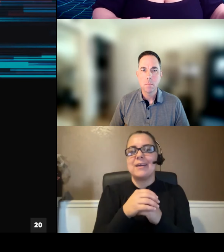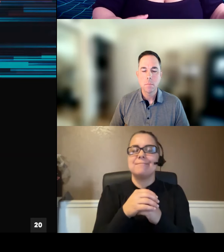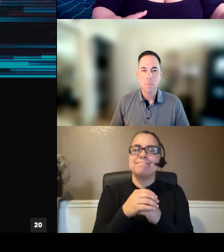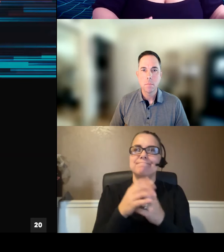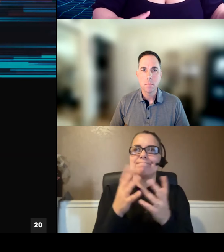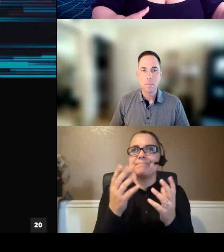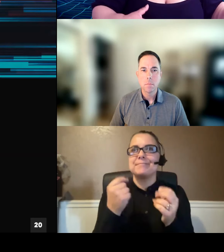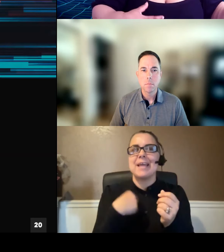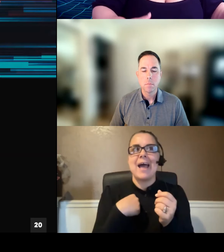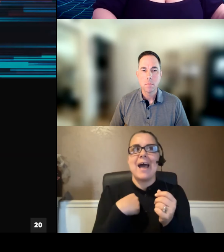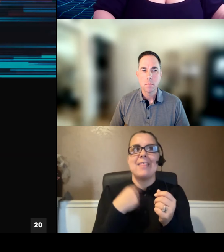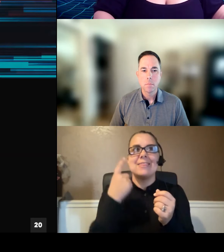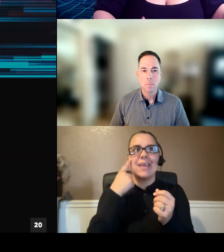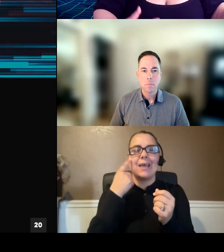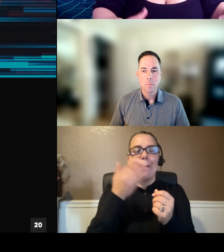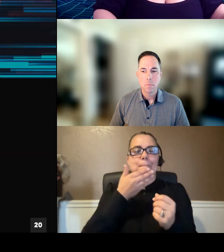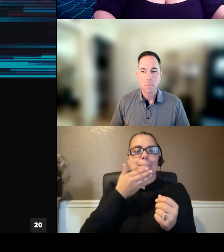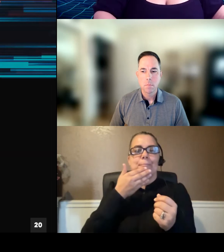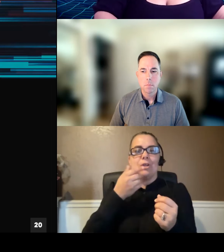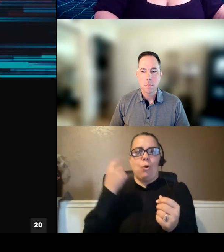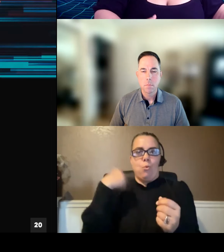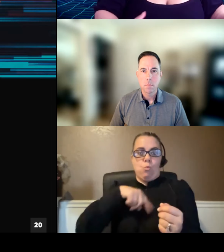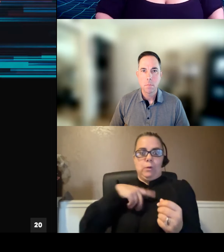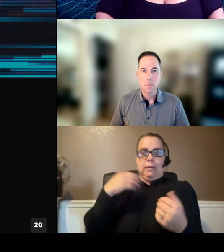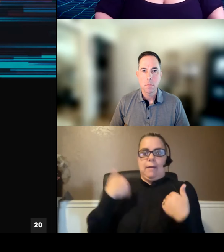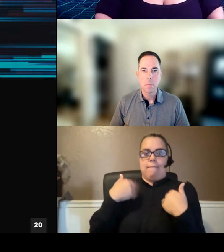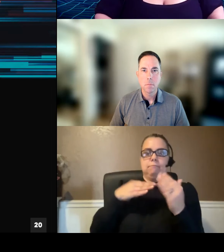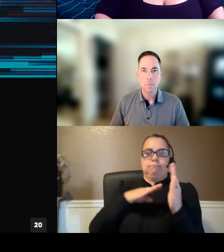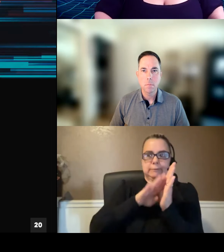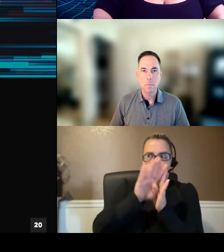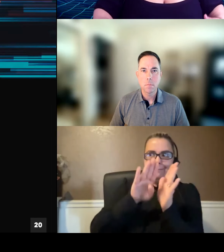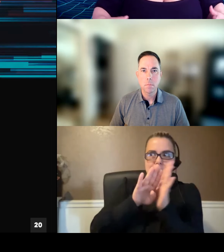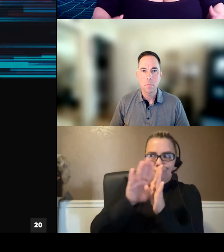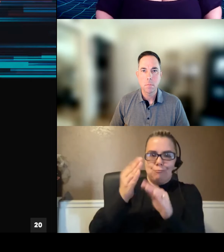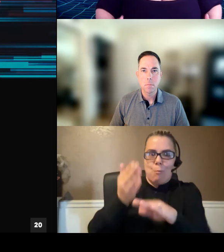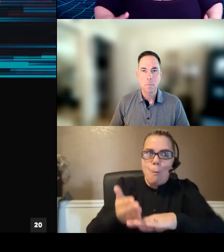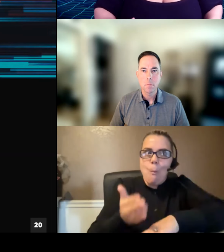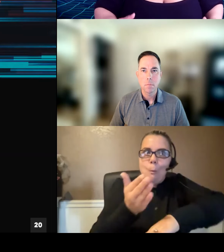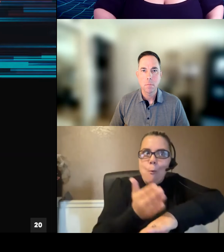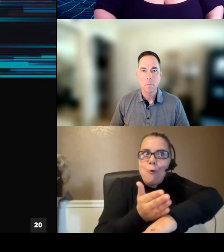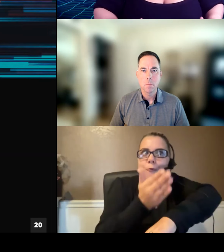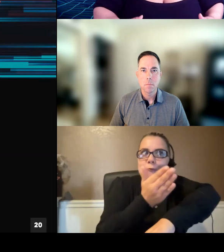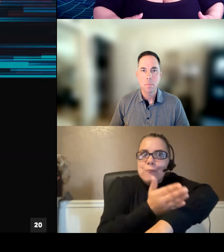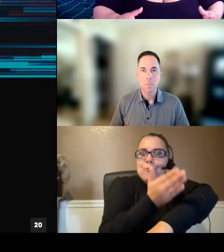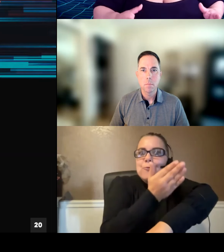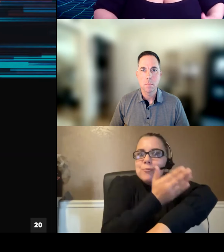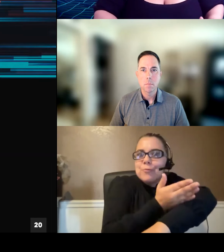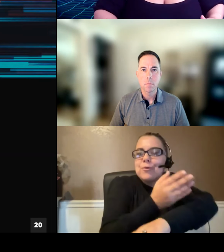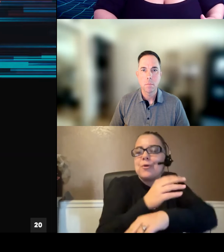A lot of companies, a lot of applications, went away from that type of stuff and gave the